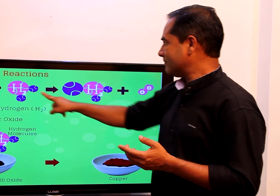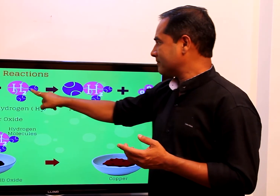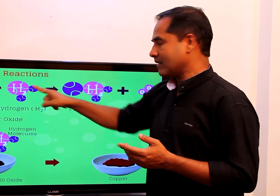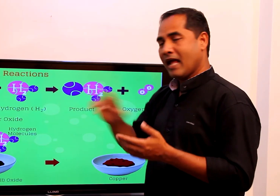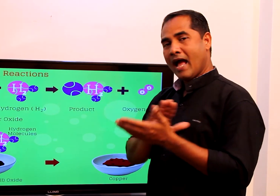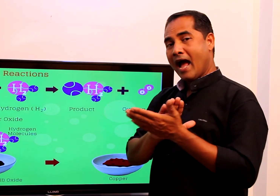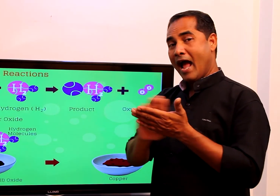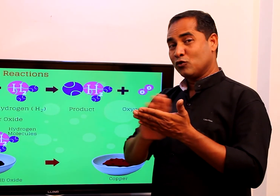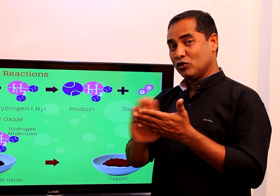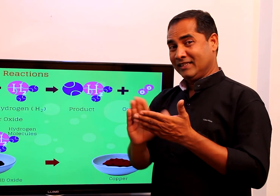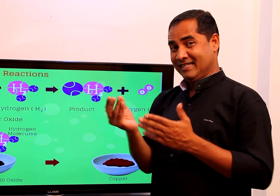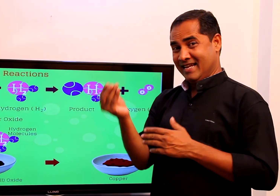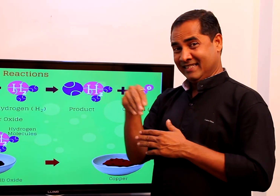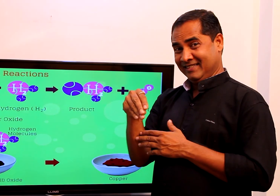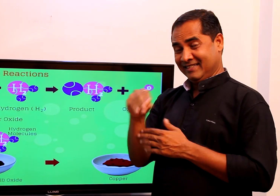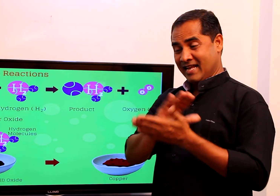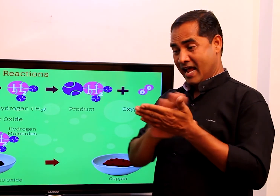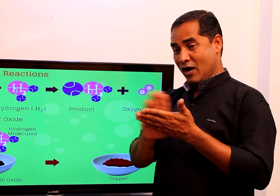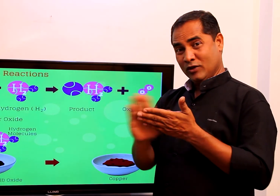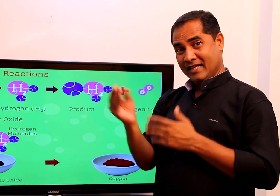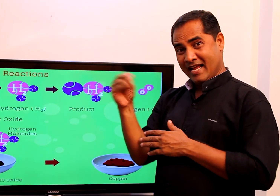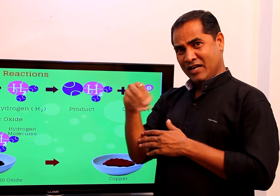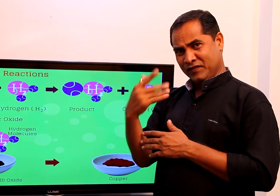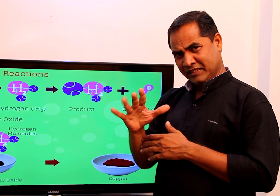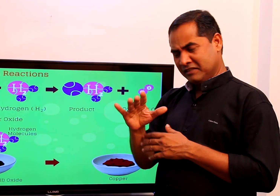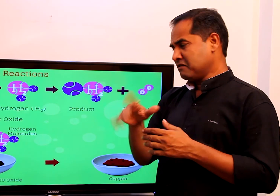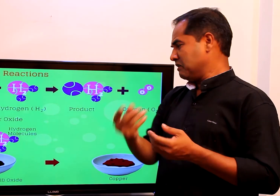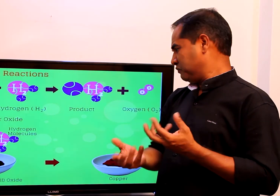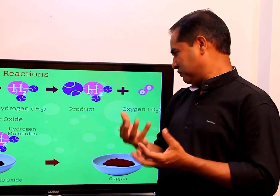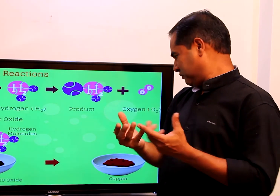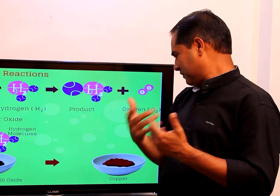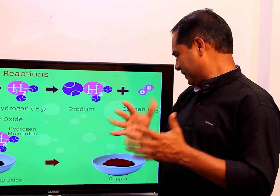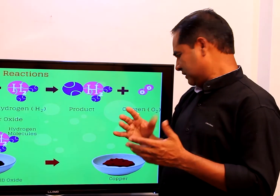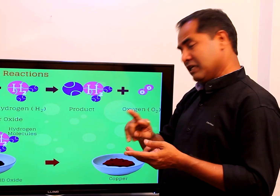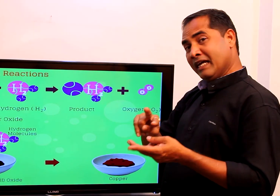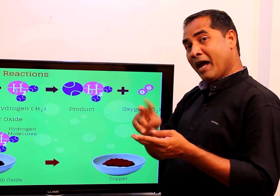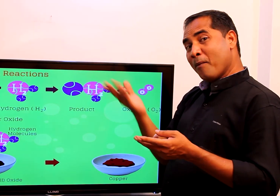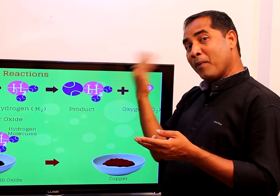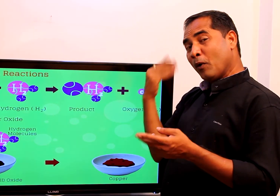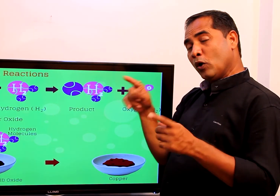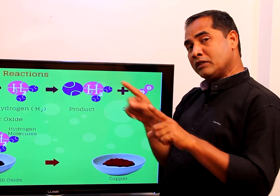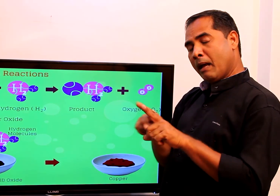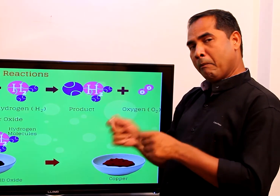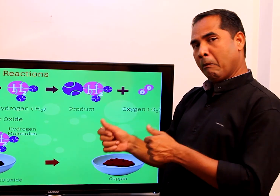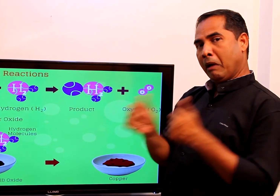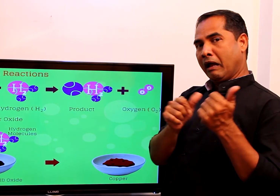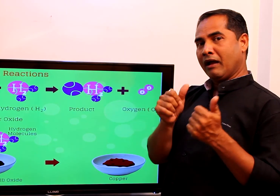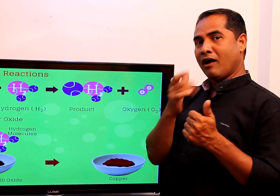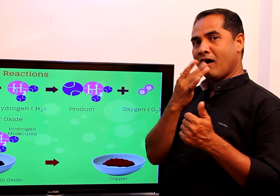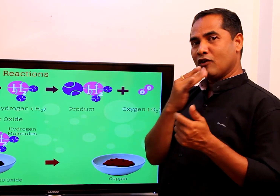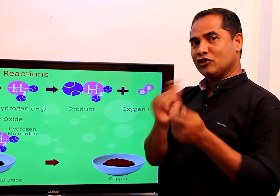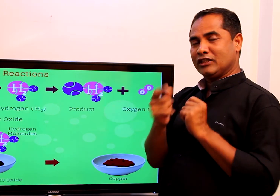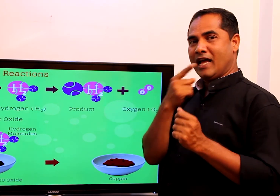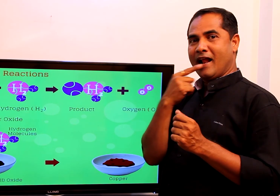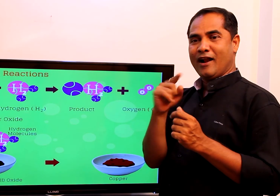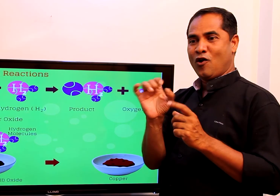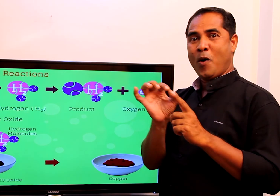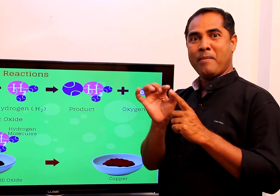presence of oxygen. Now, if we add hydrogen to this, the color would change